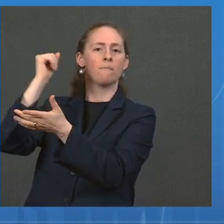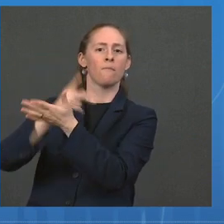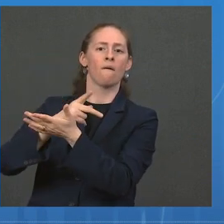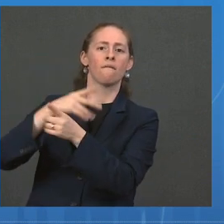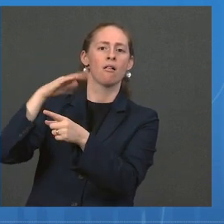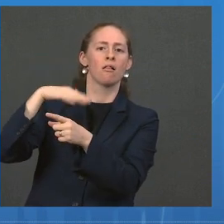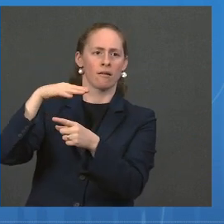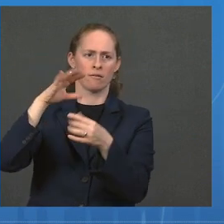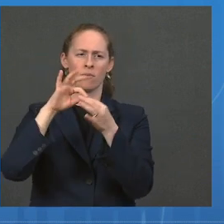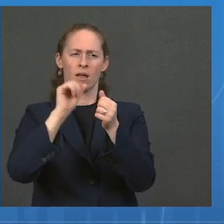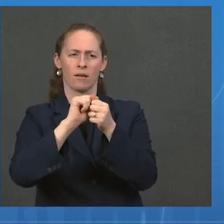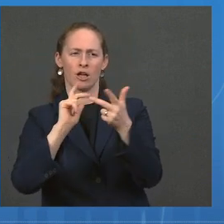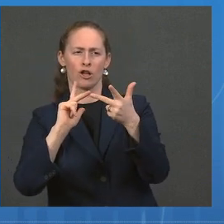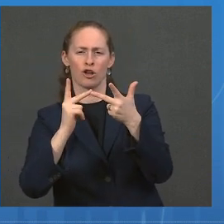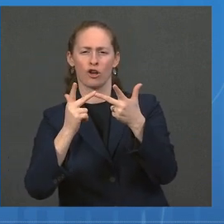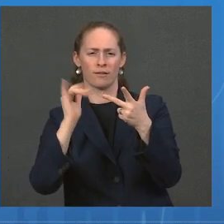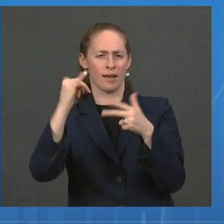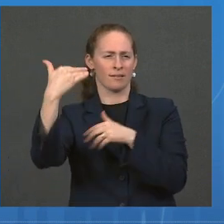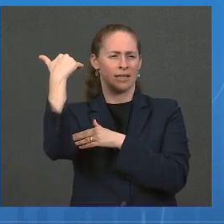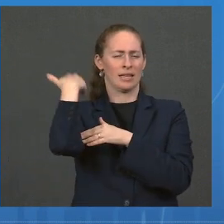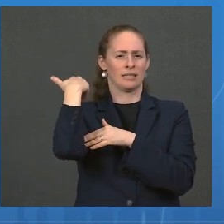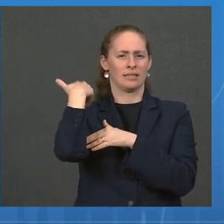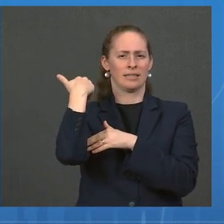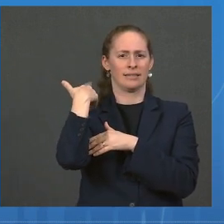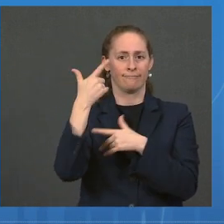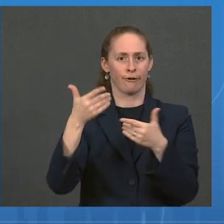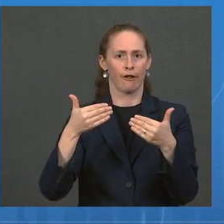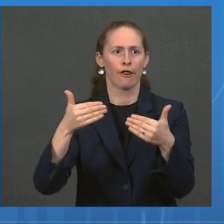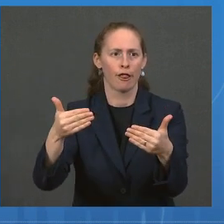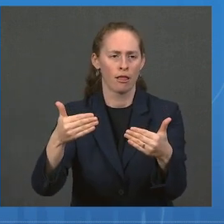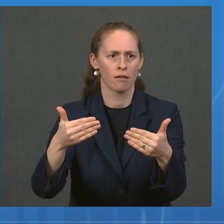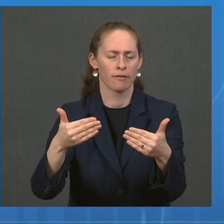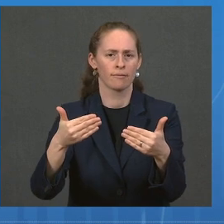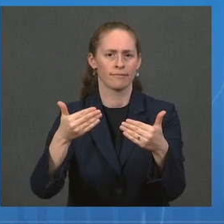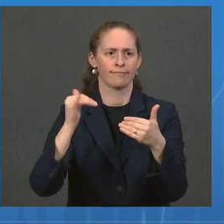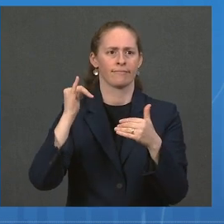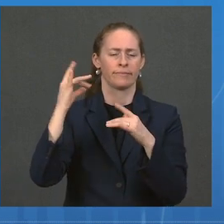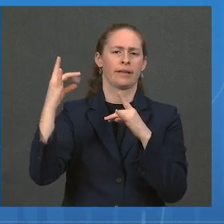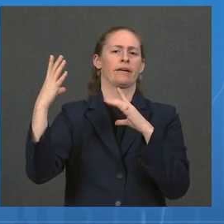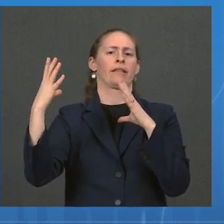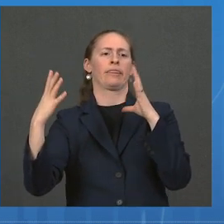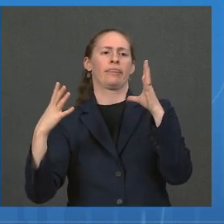And that obviously had some hiccups in it. Is this a similar situation?